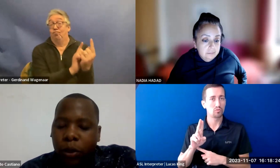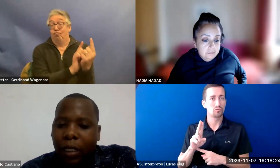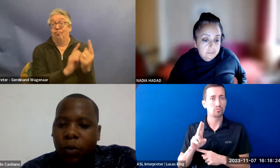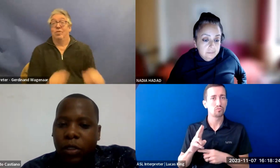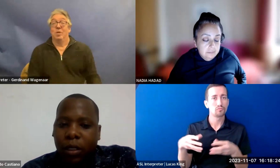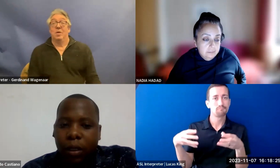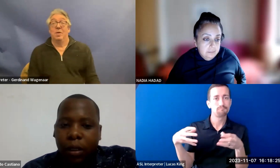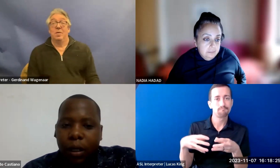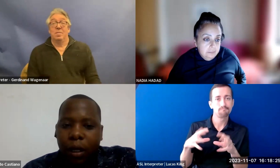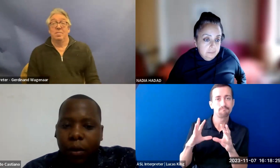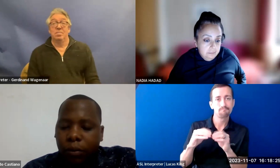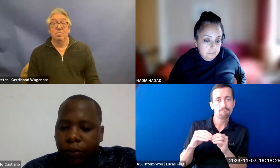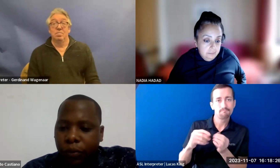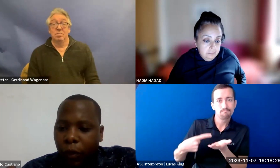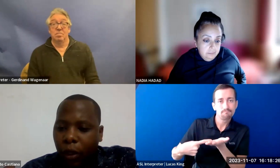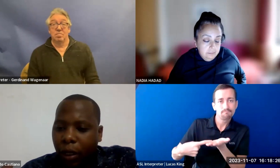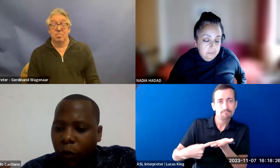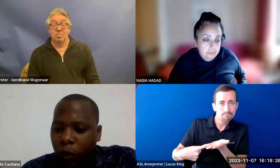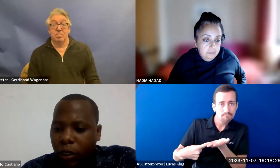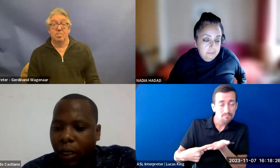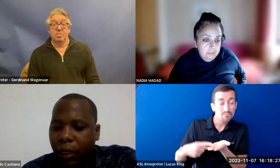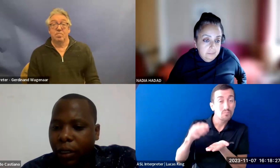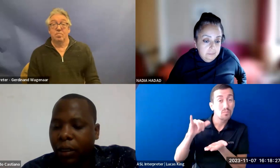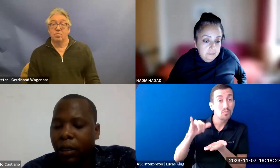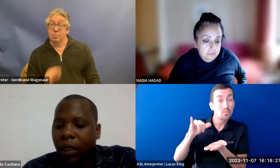and, through that meeting, it was clear